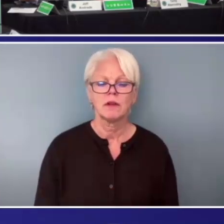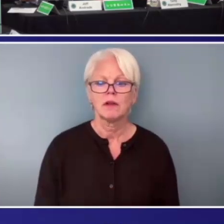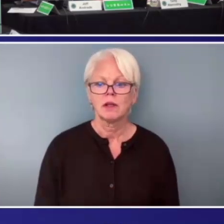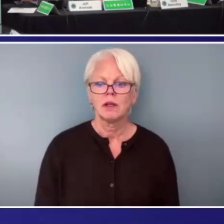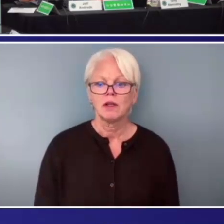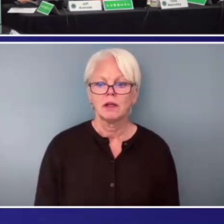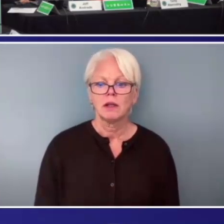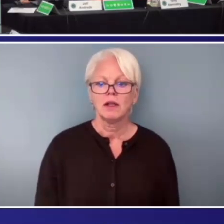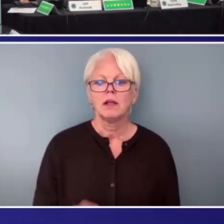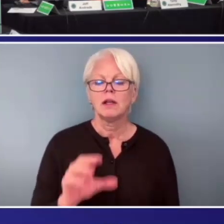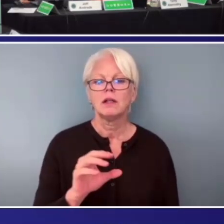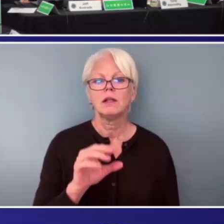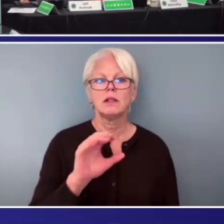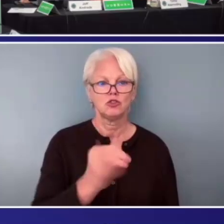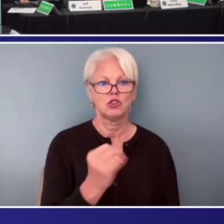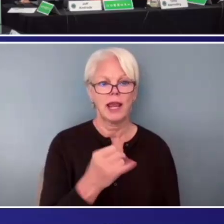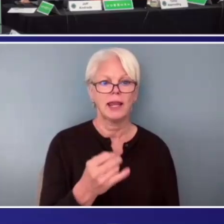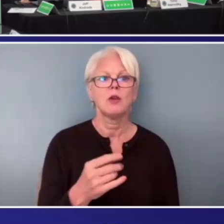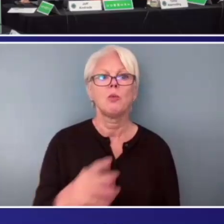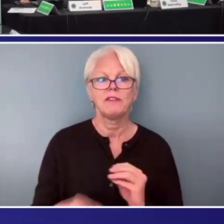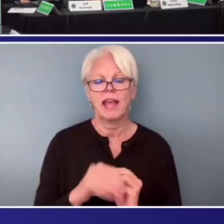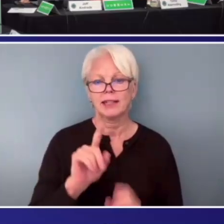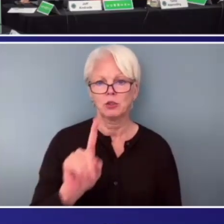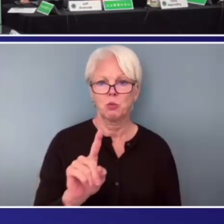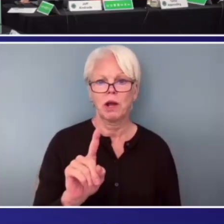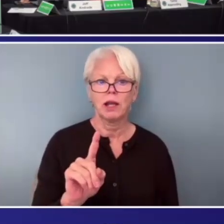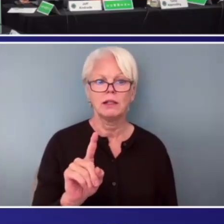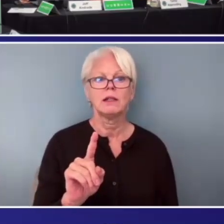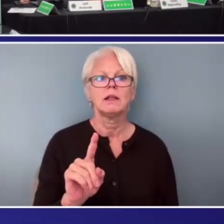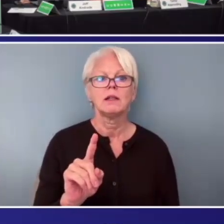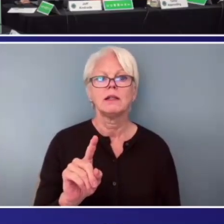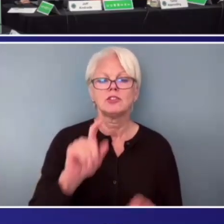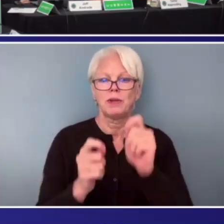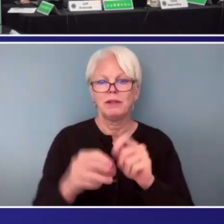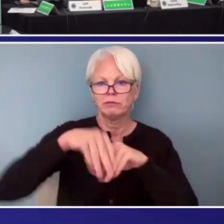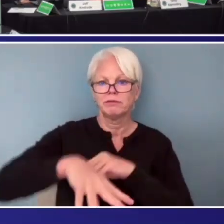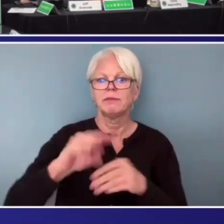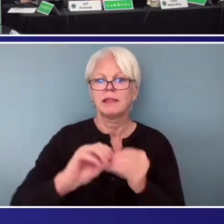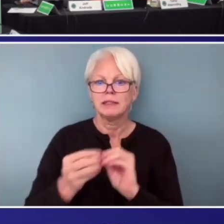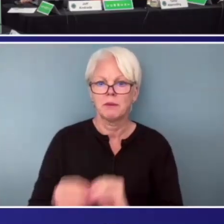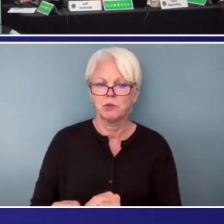Subsection (j), we've added a one. We've renumerated -- we've re-enumerated